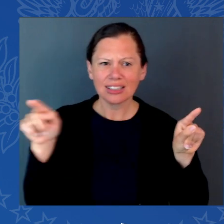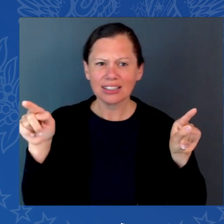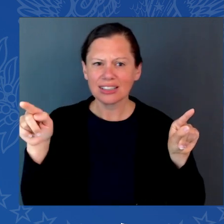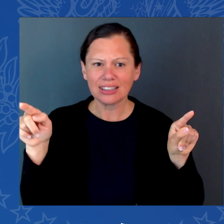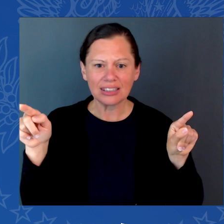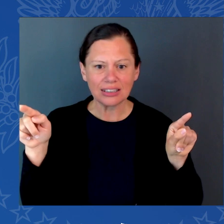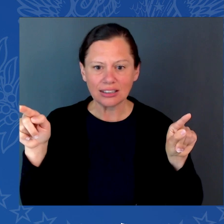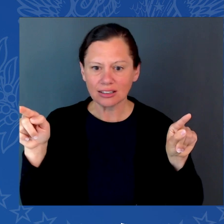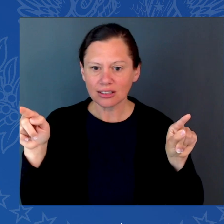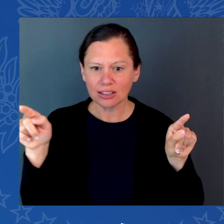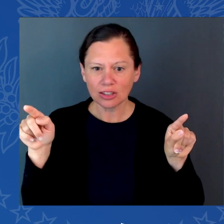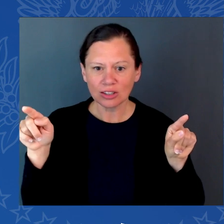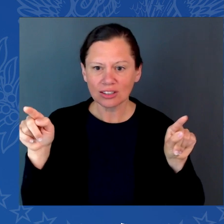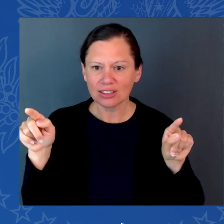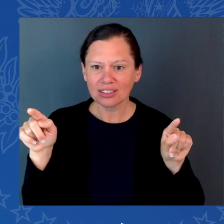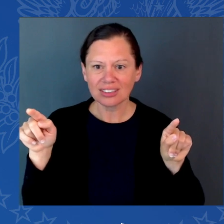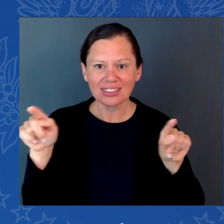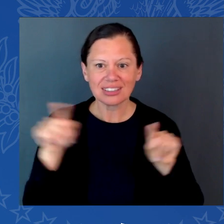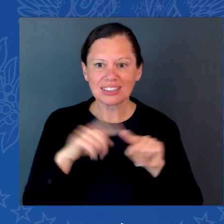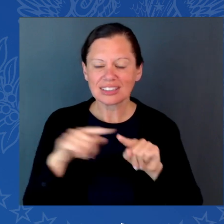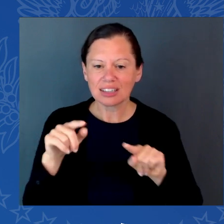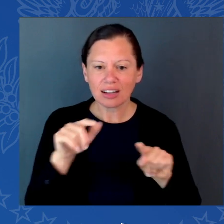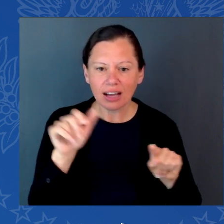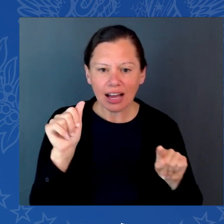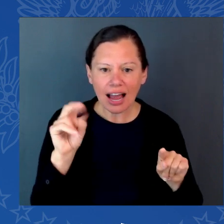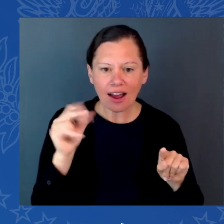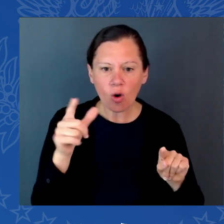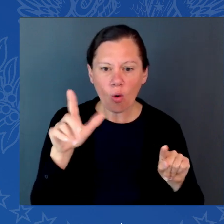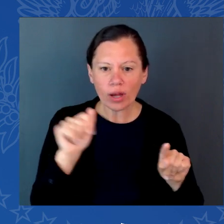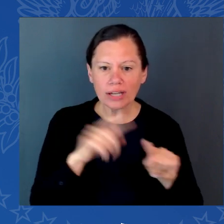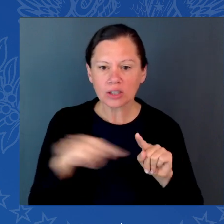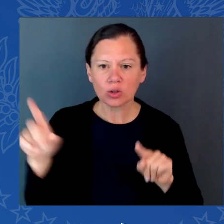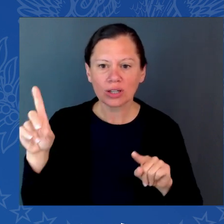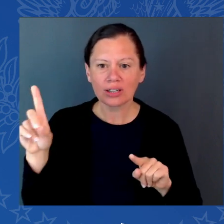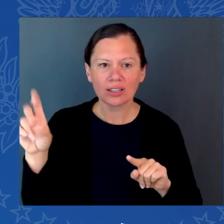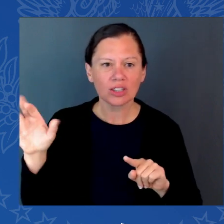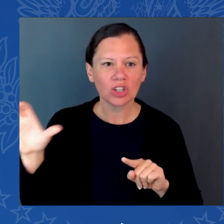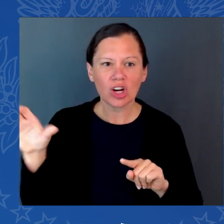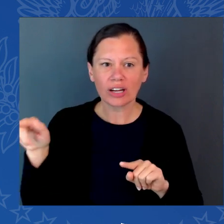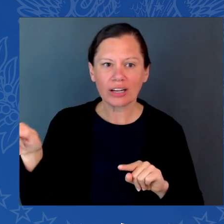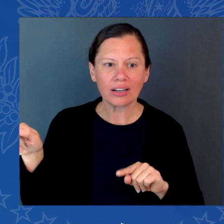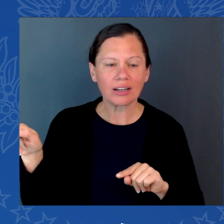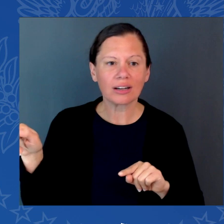It's a project that's about -- far from just laying tracks.